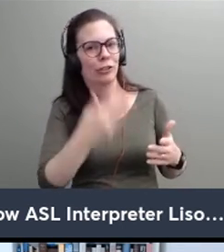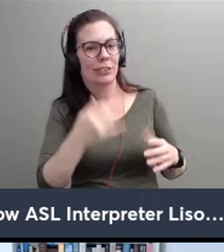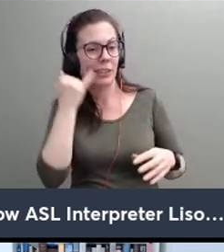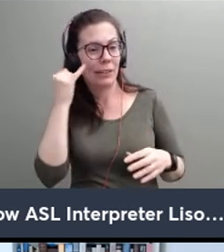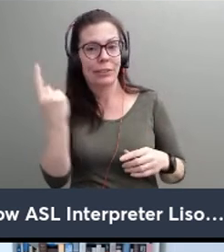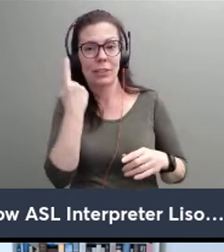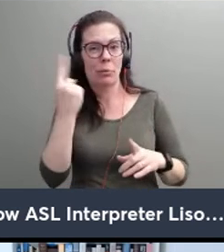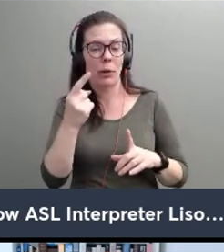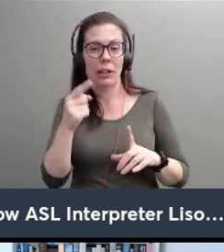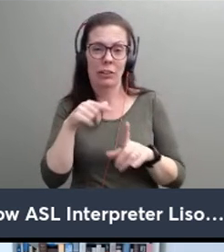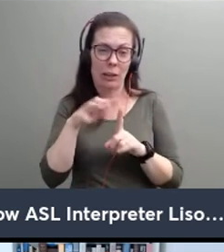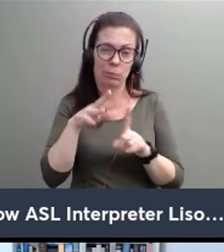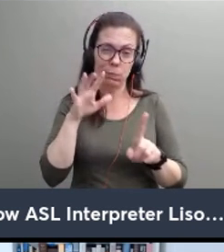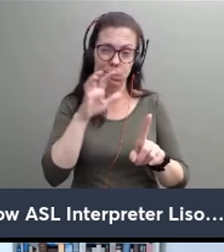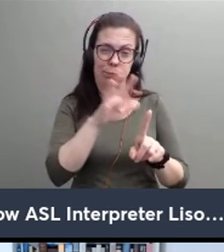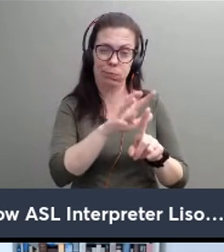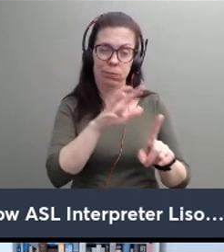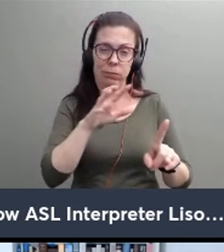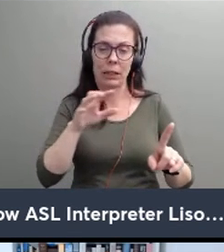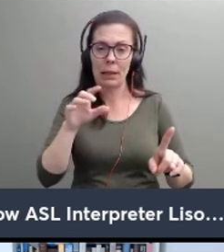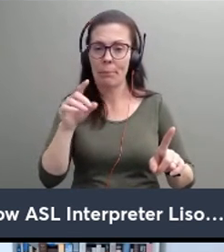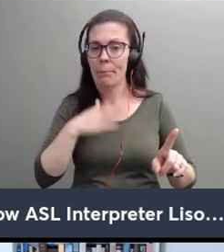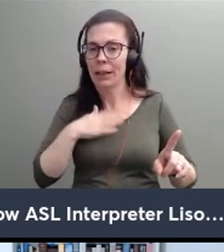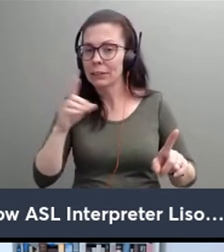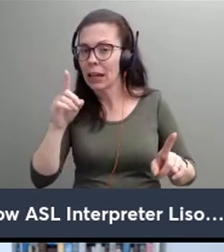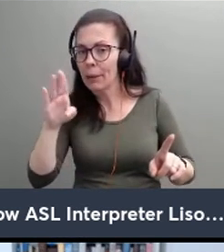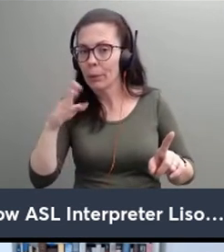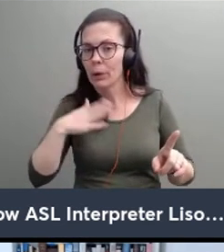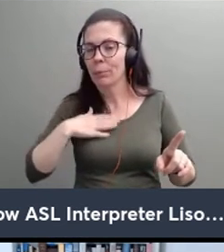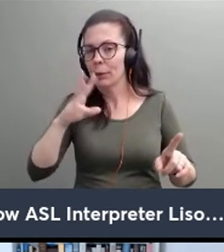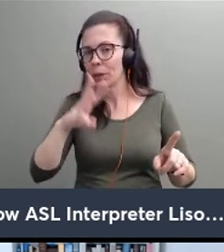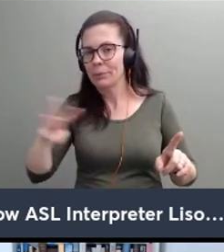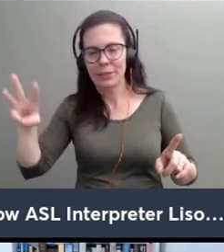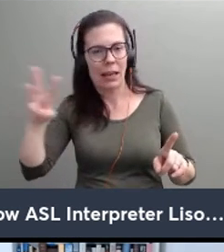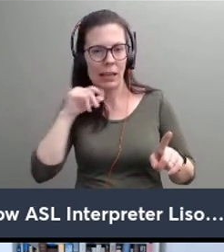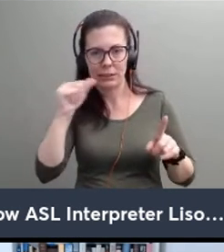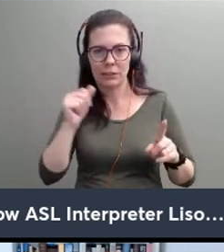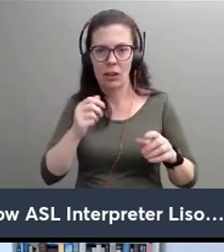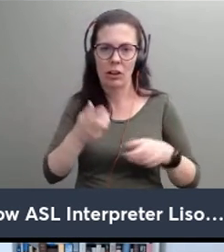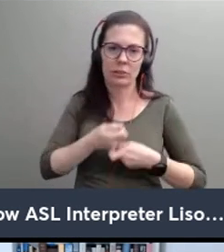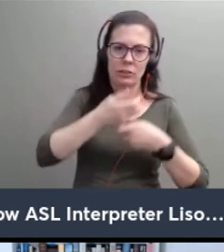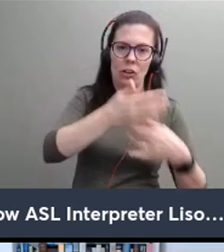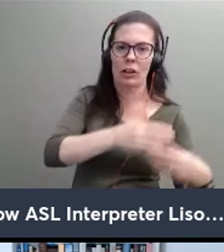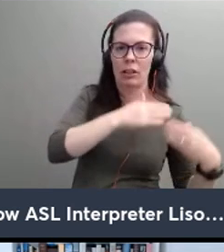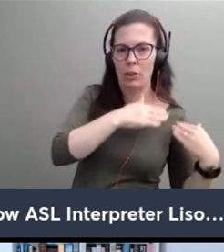it's not going to cause load on my Athena database or wherever my data source is.